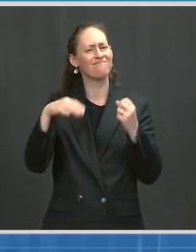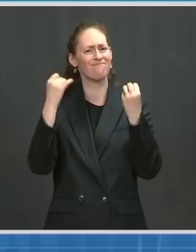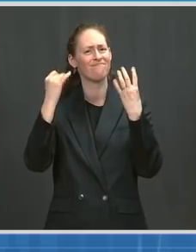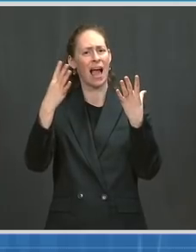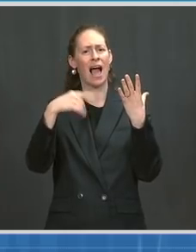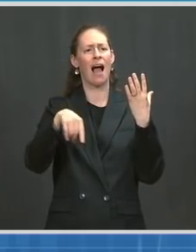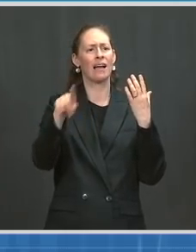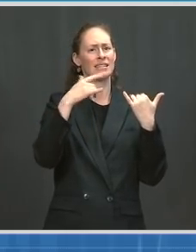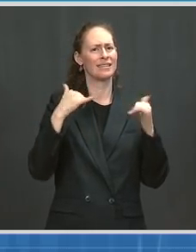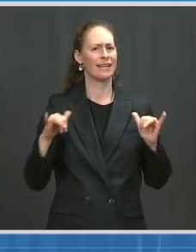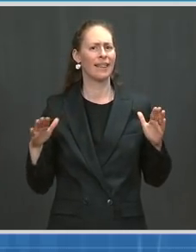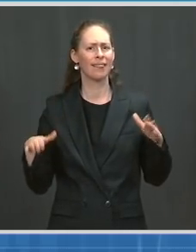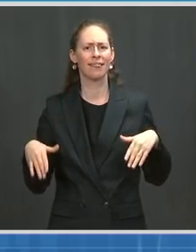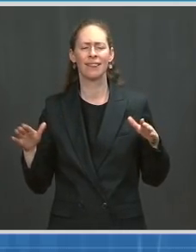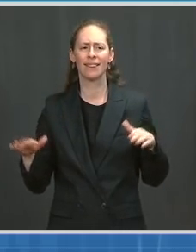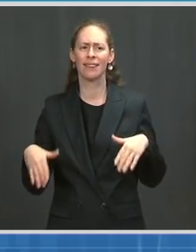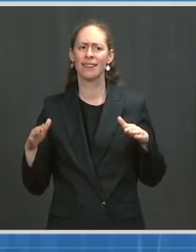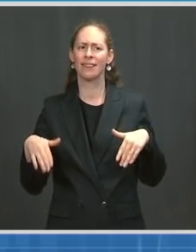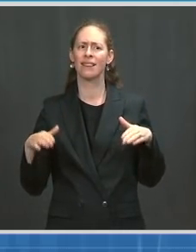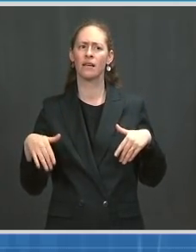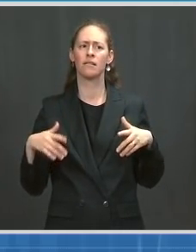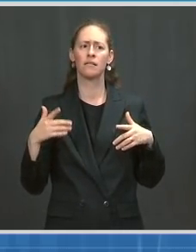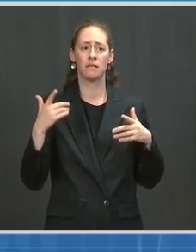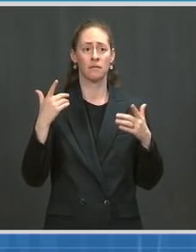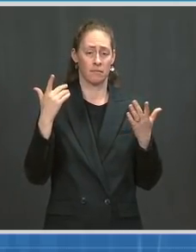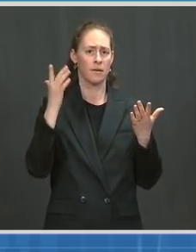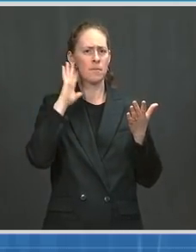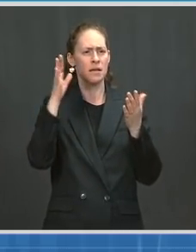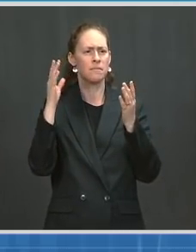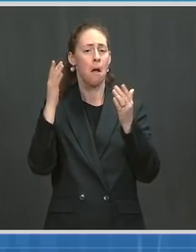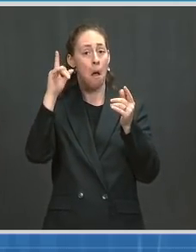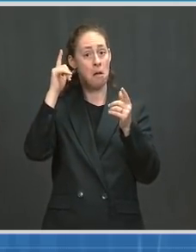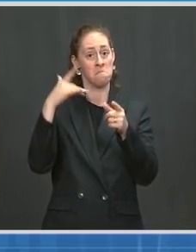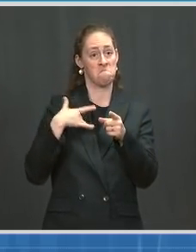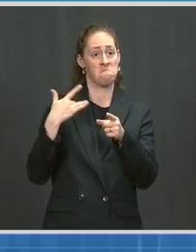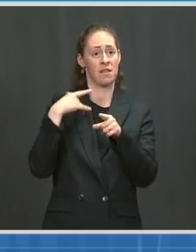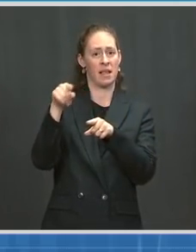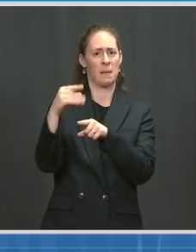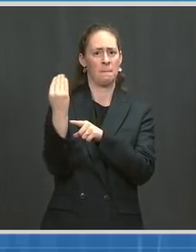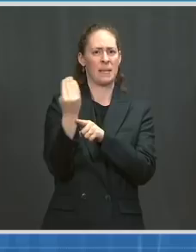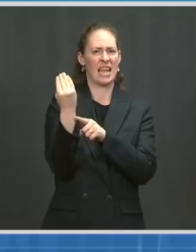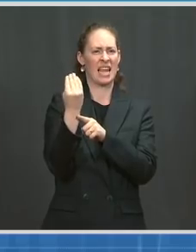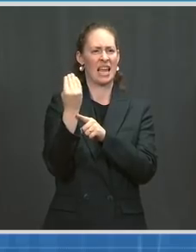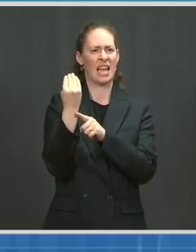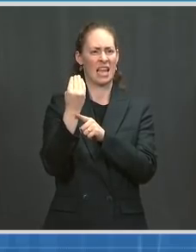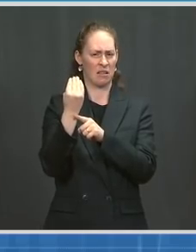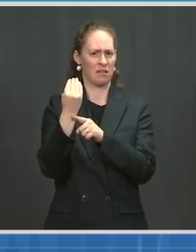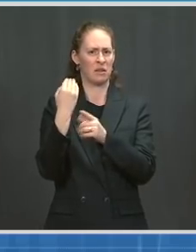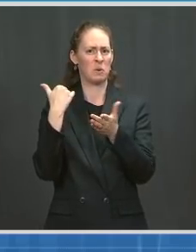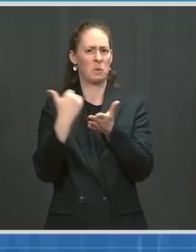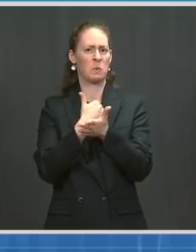Starting Monday, when you text to 438829, not only will you instantly see